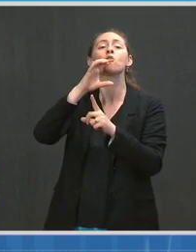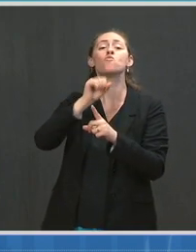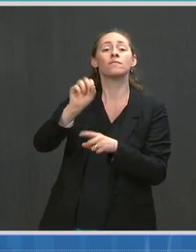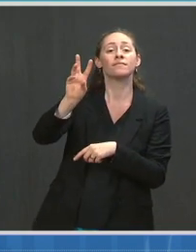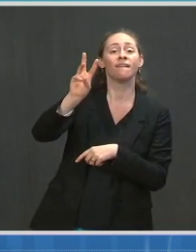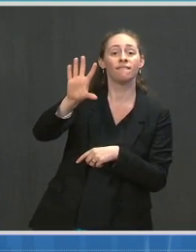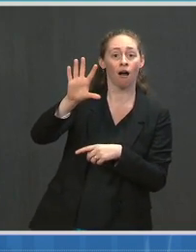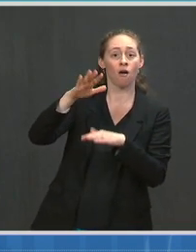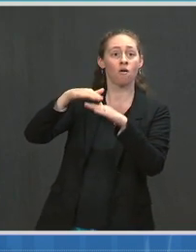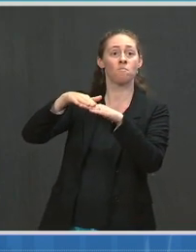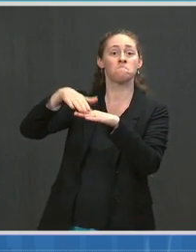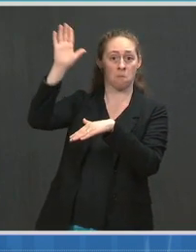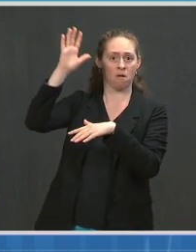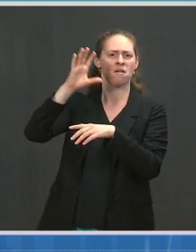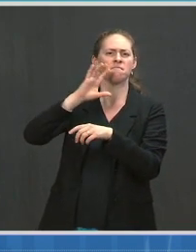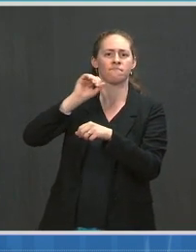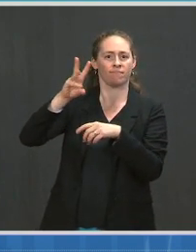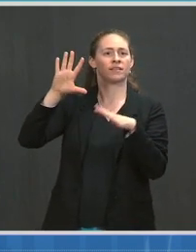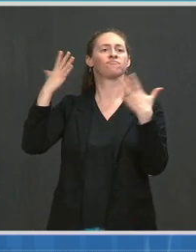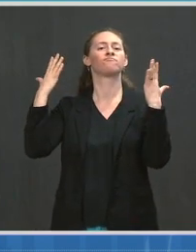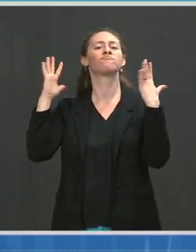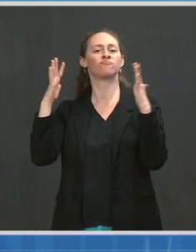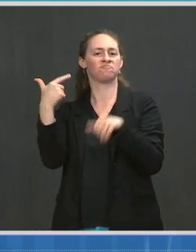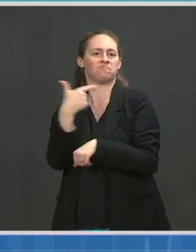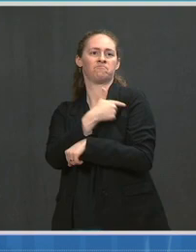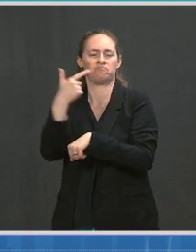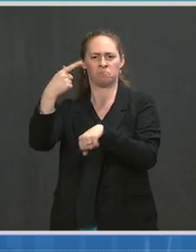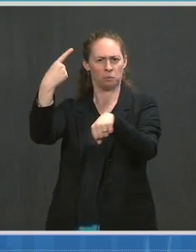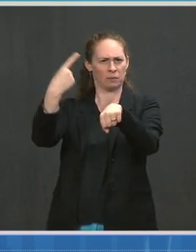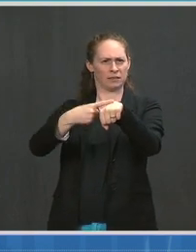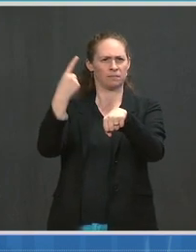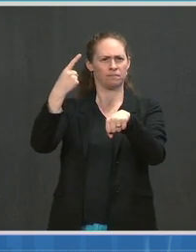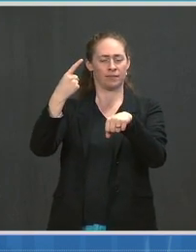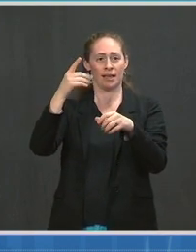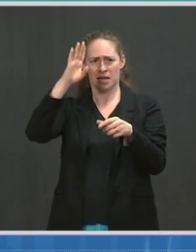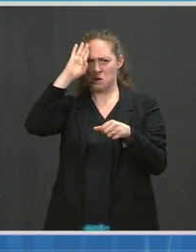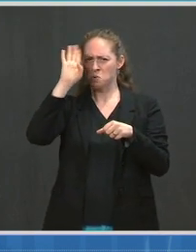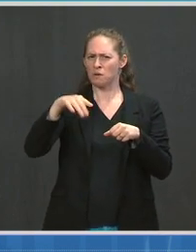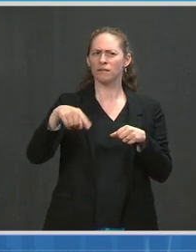That's important because senior, sadly, account for 80 percent of COVID deaths.